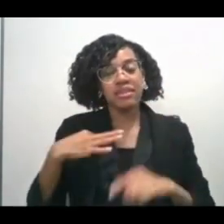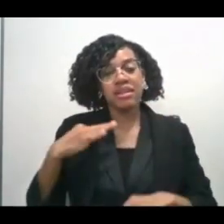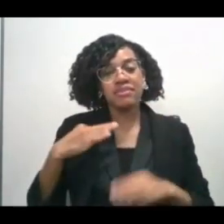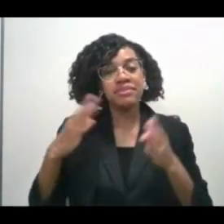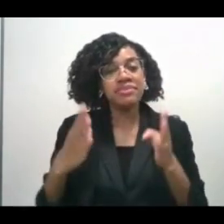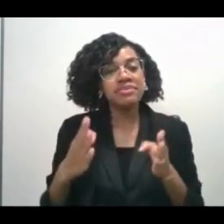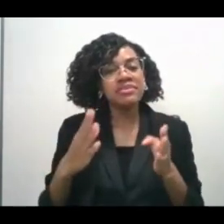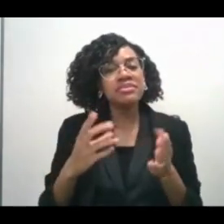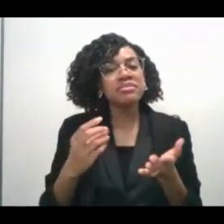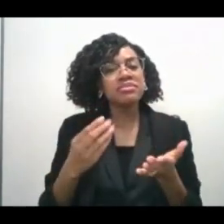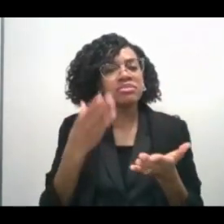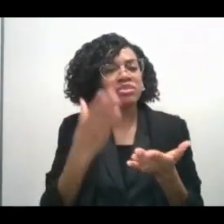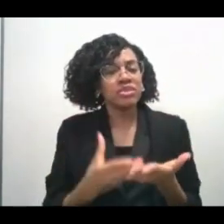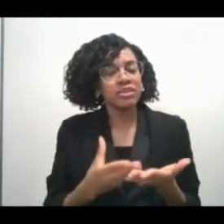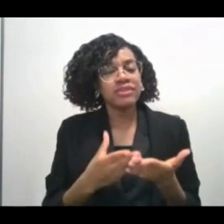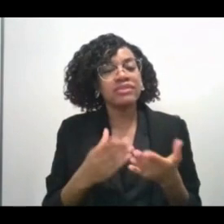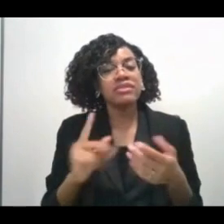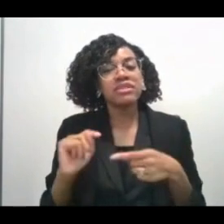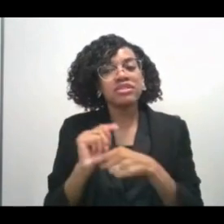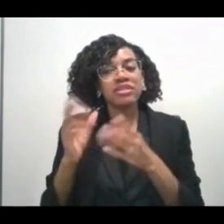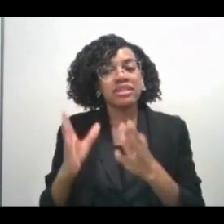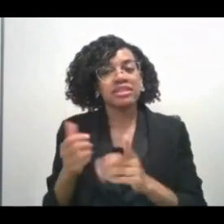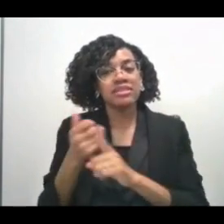start a new job or promotion during the time of the grant?